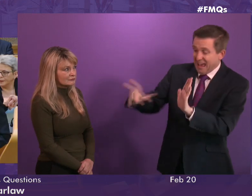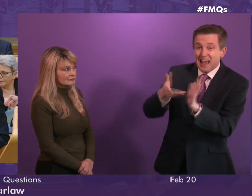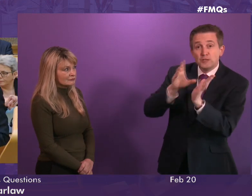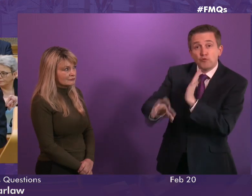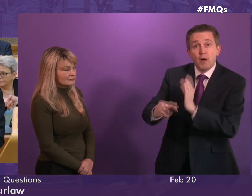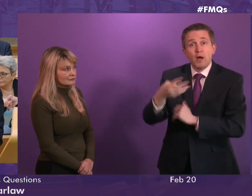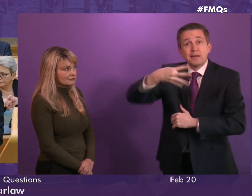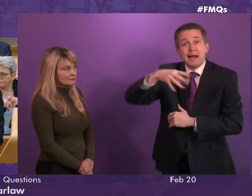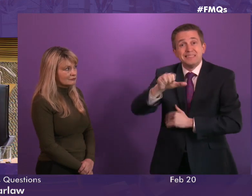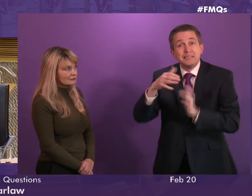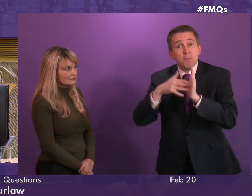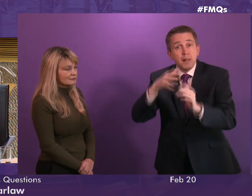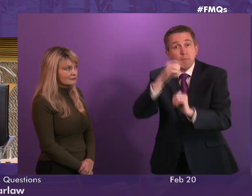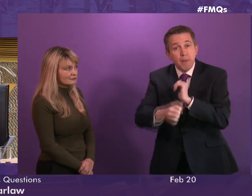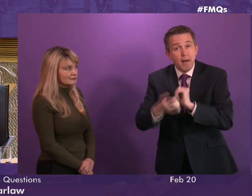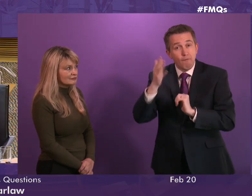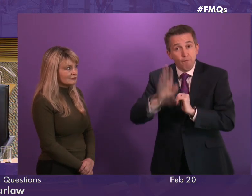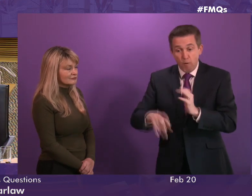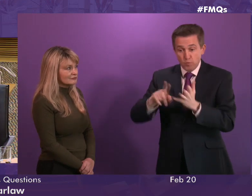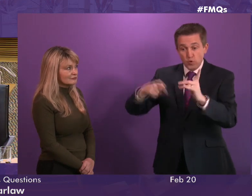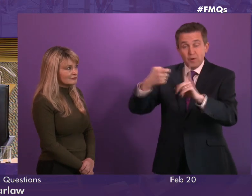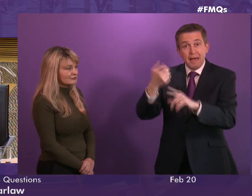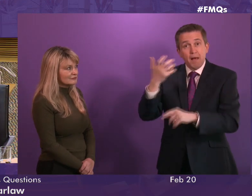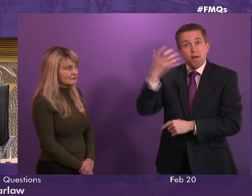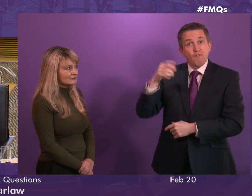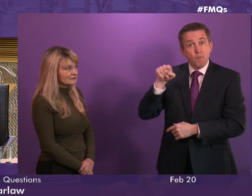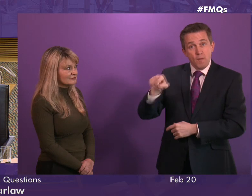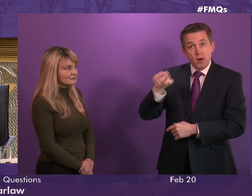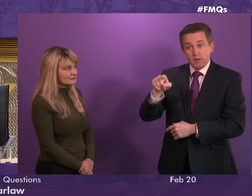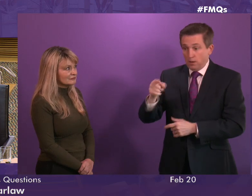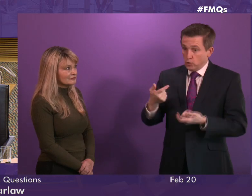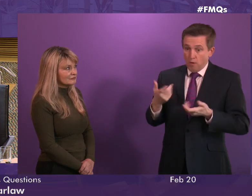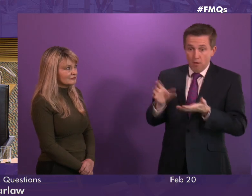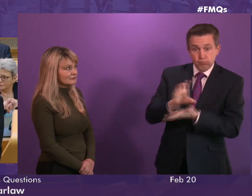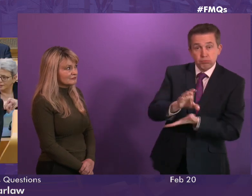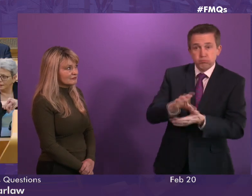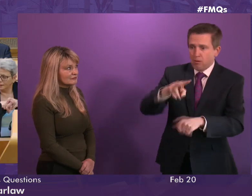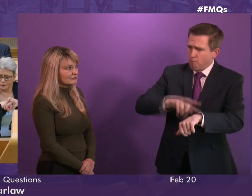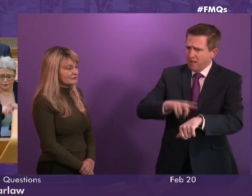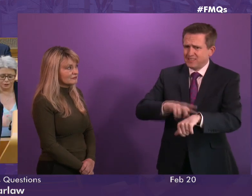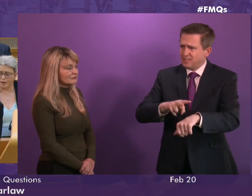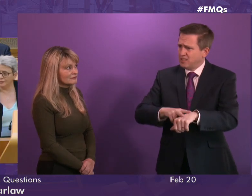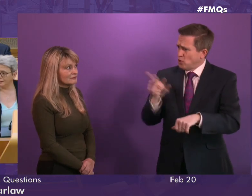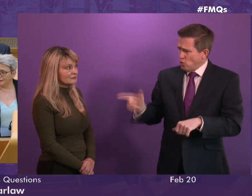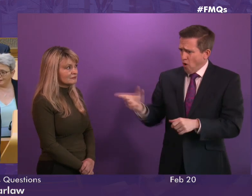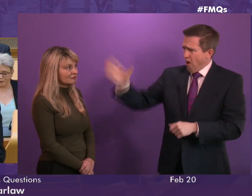from the UK Government’s investment for extra spending on policing. Why is the First